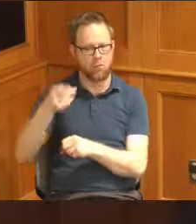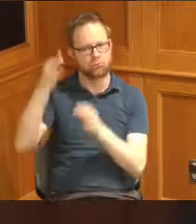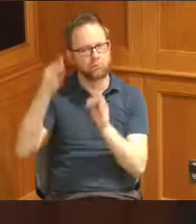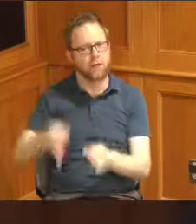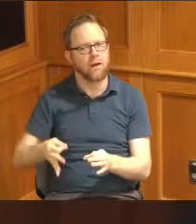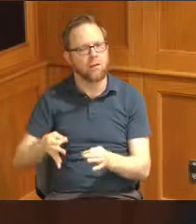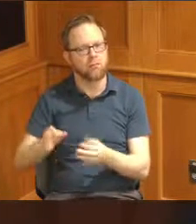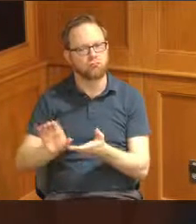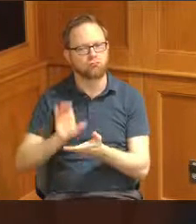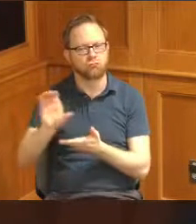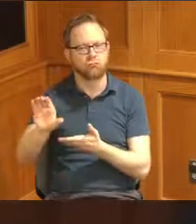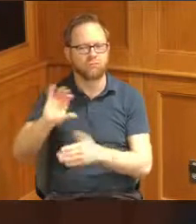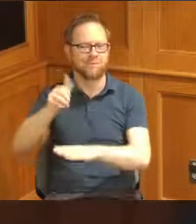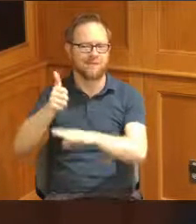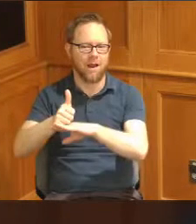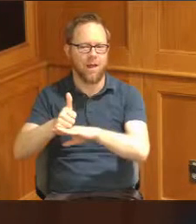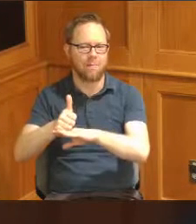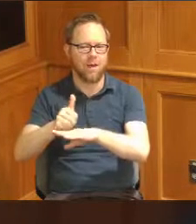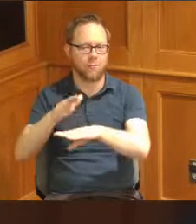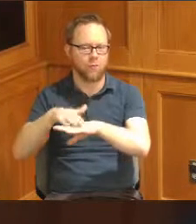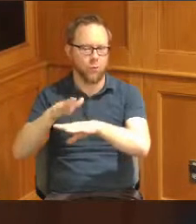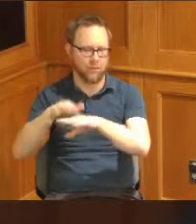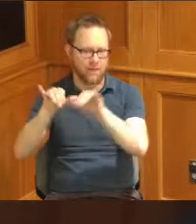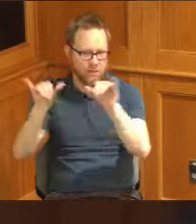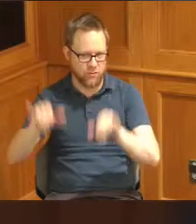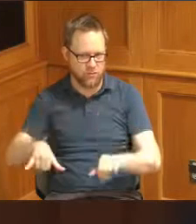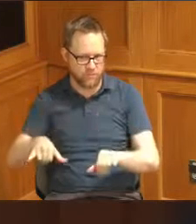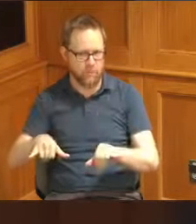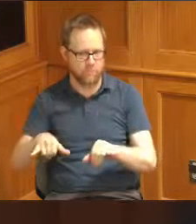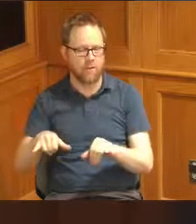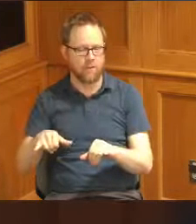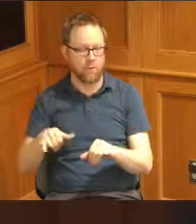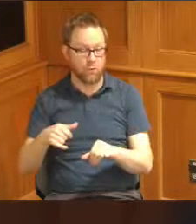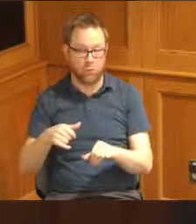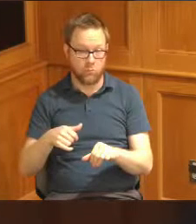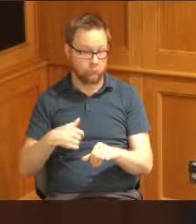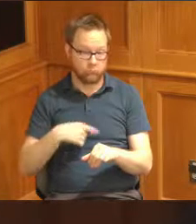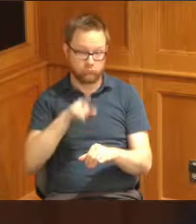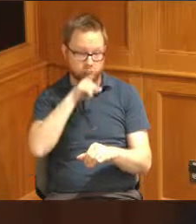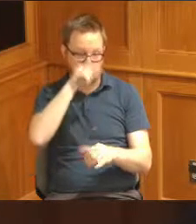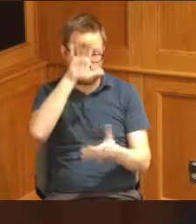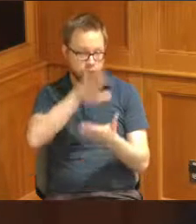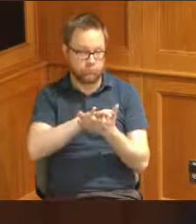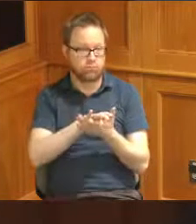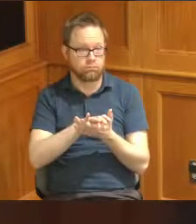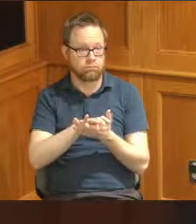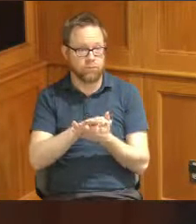resident notification system and and I truly believe you know if if you're not able to get